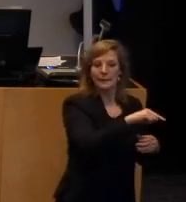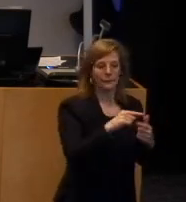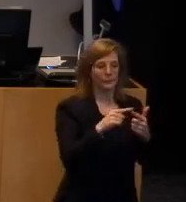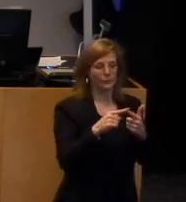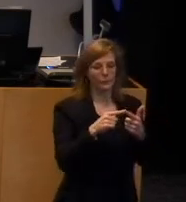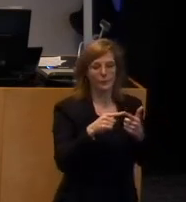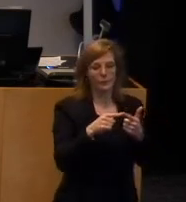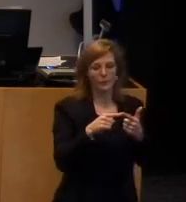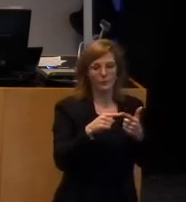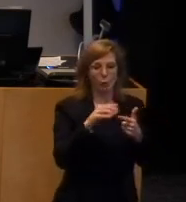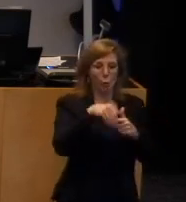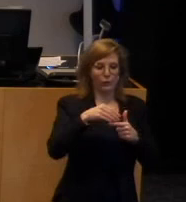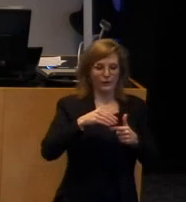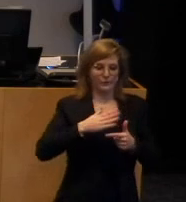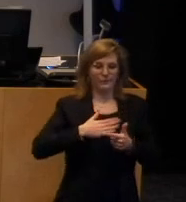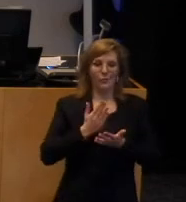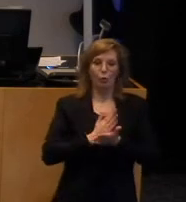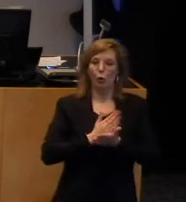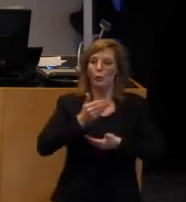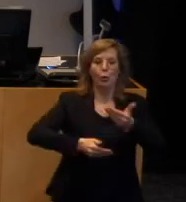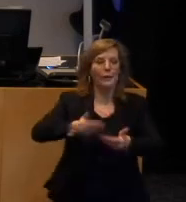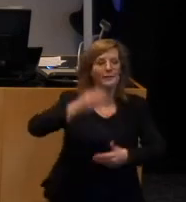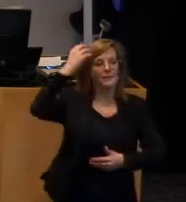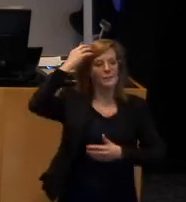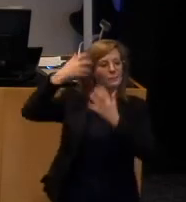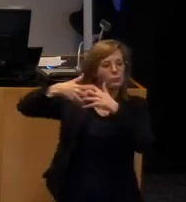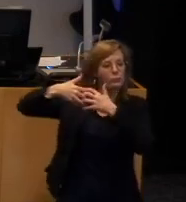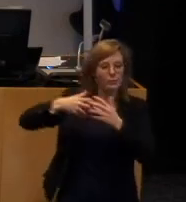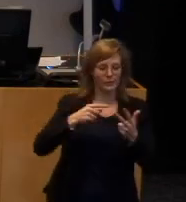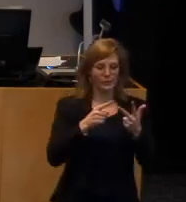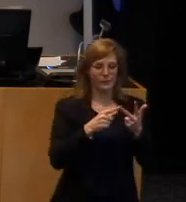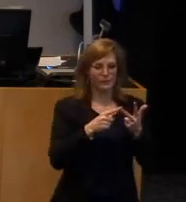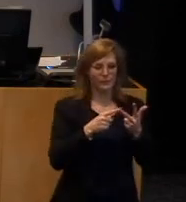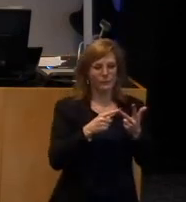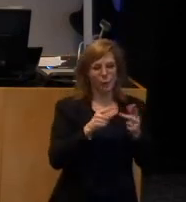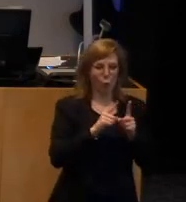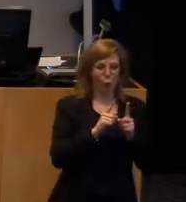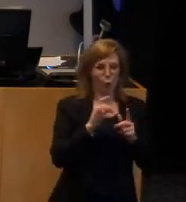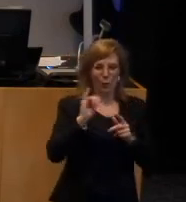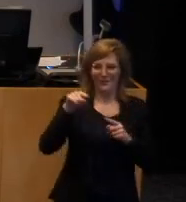factors related to the interpreting process And thirdly, matters related to the target audience.